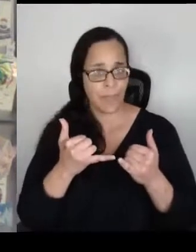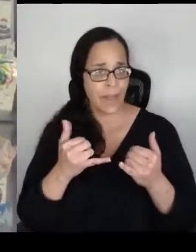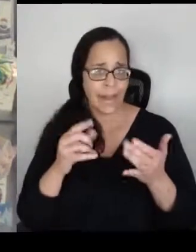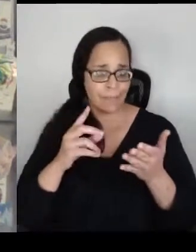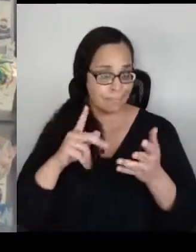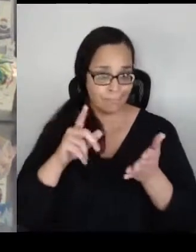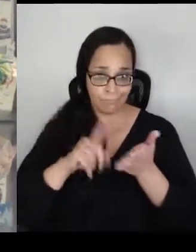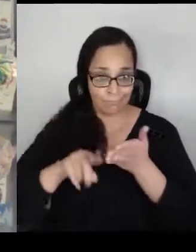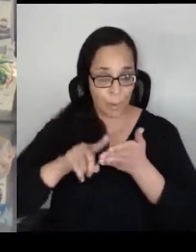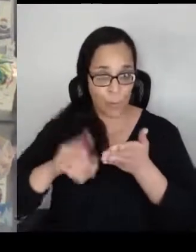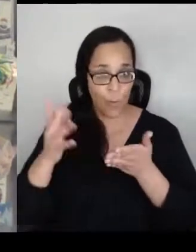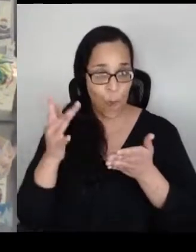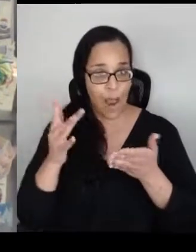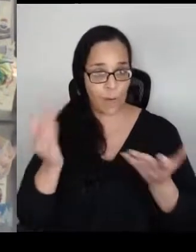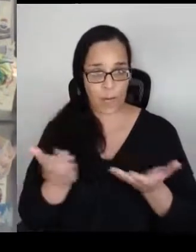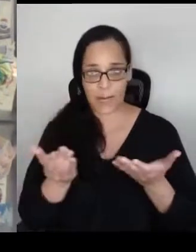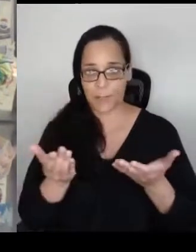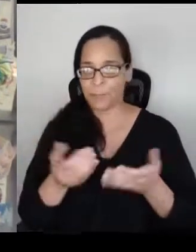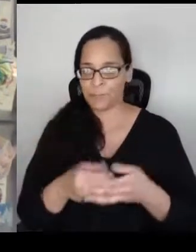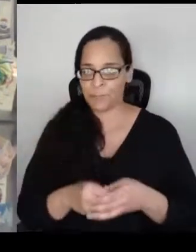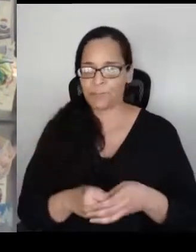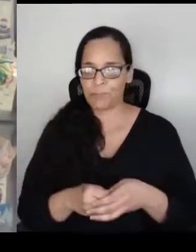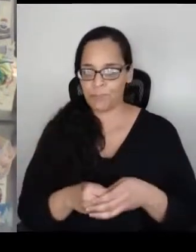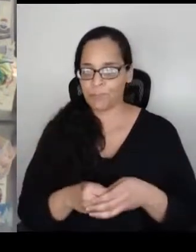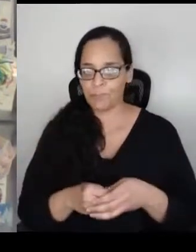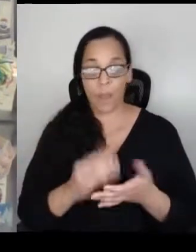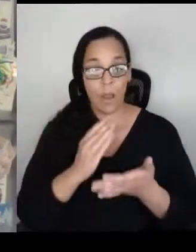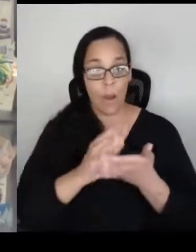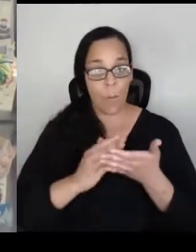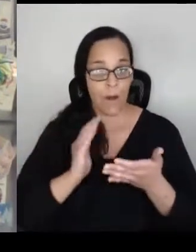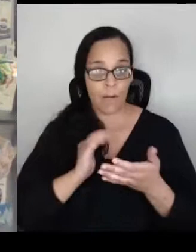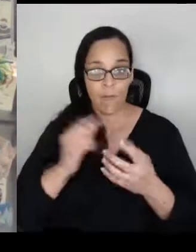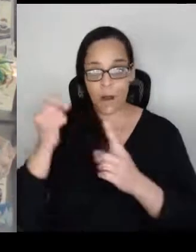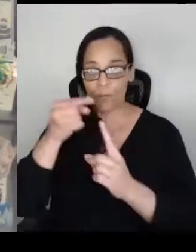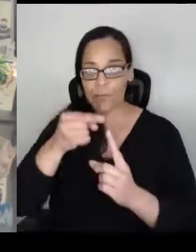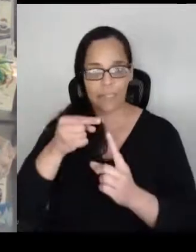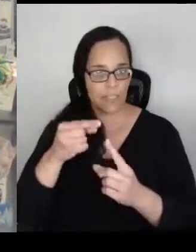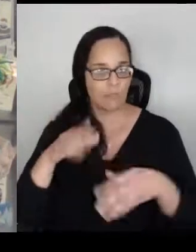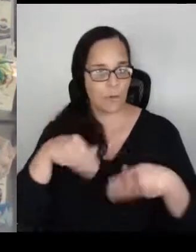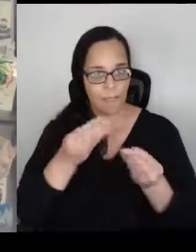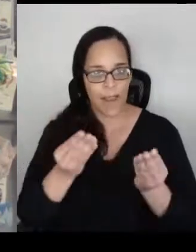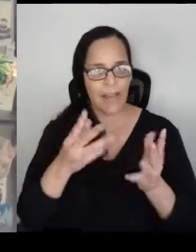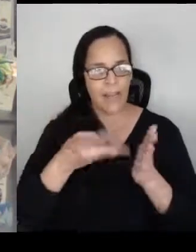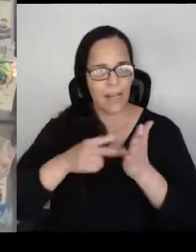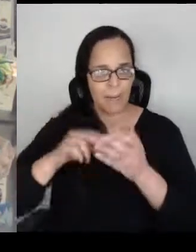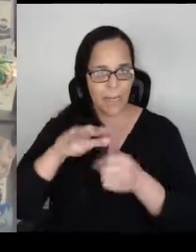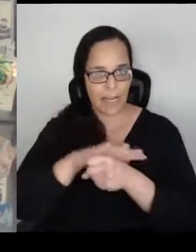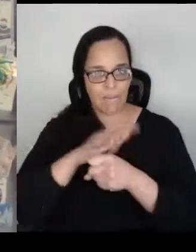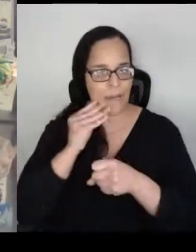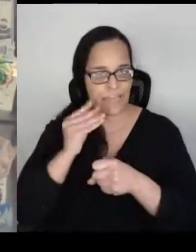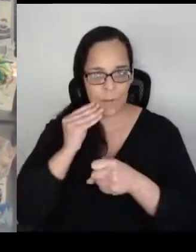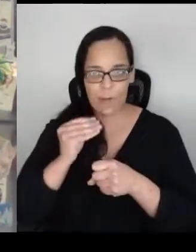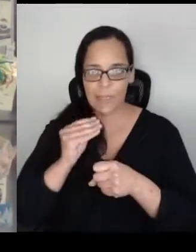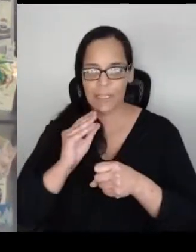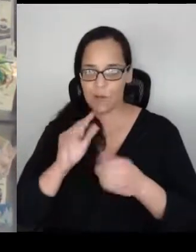is to provide meaningful experiences to our audiences and communities, to educate, entertain, and inspire.